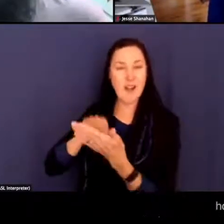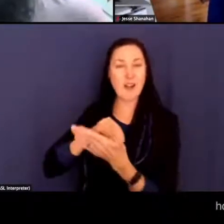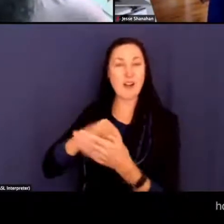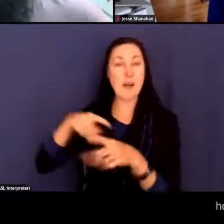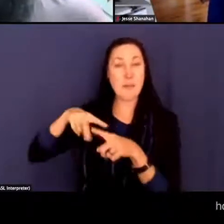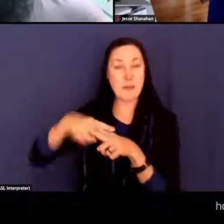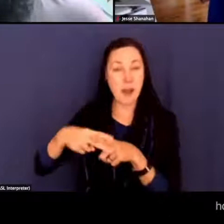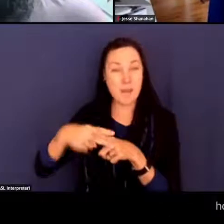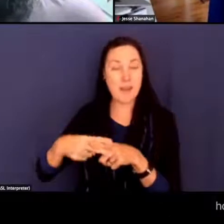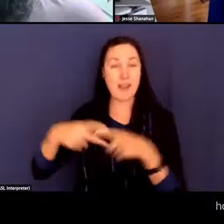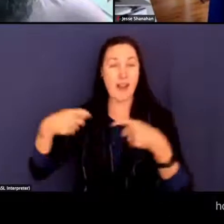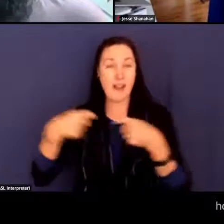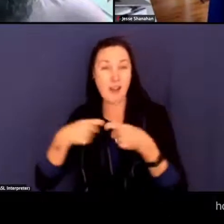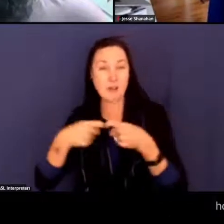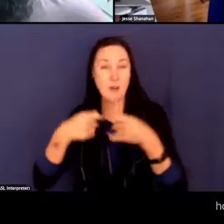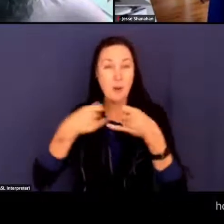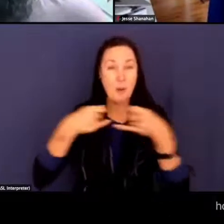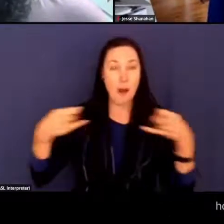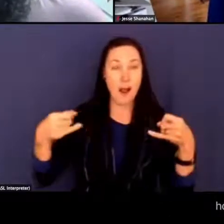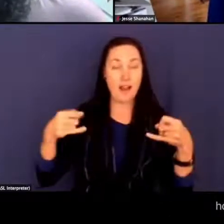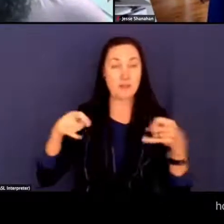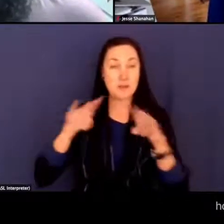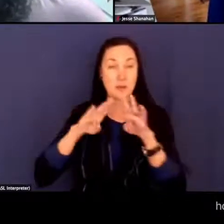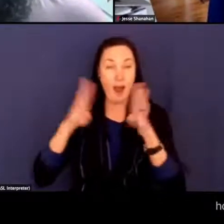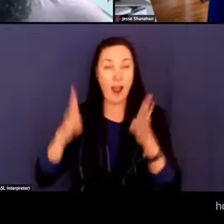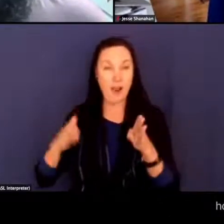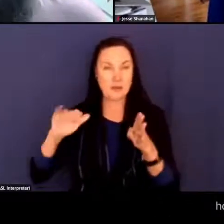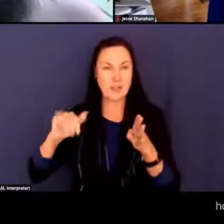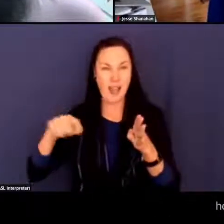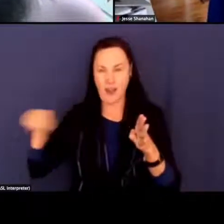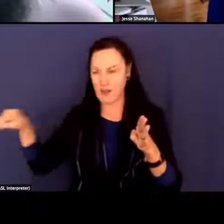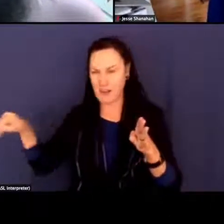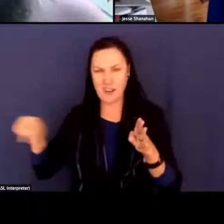house somewhere and they have to leave somewhere in half the force behind them what is that force?